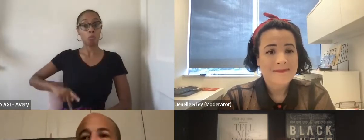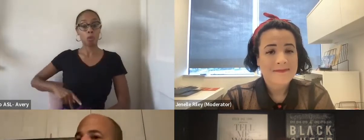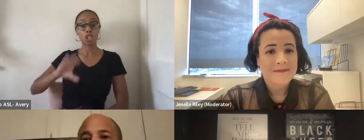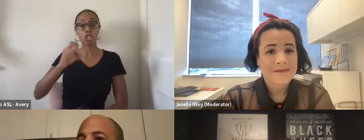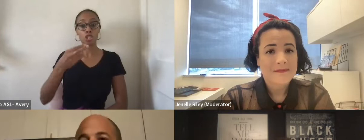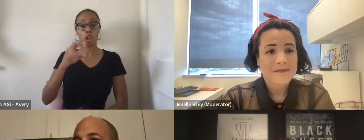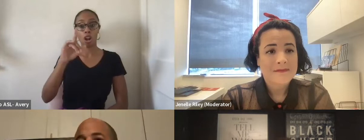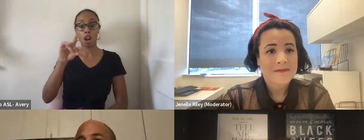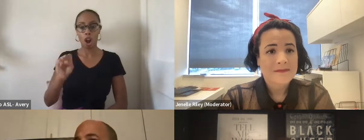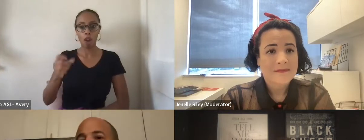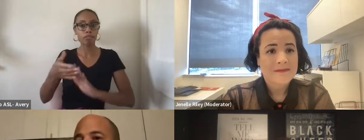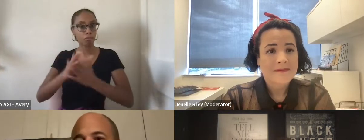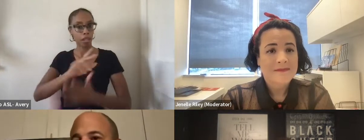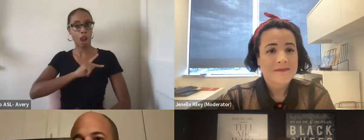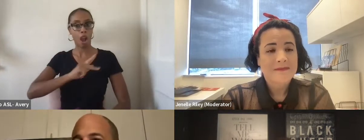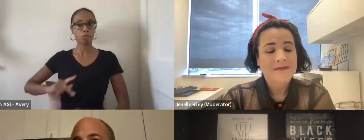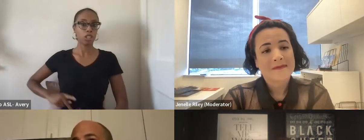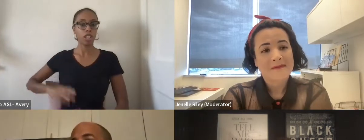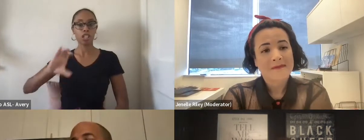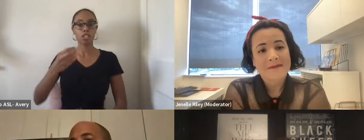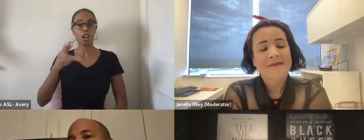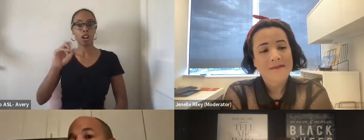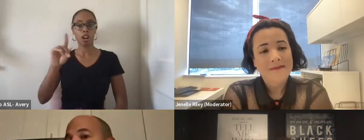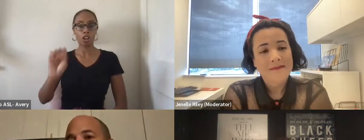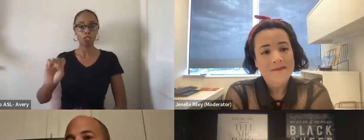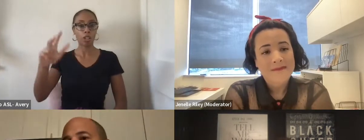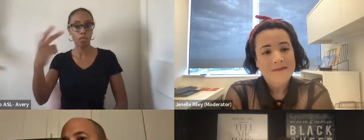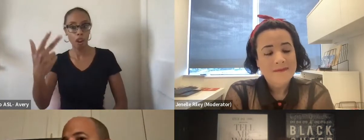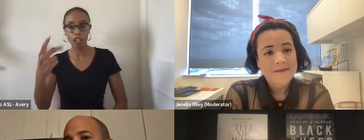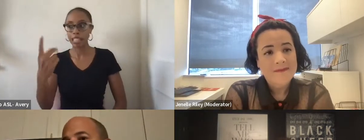He's the oldest the Monarch to take the throne ever.